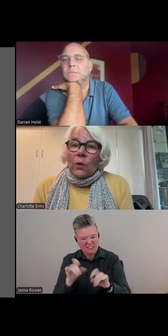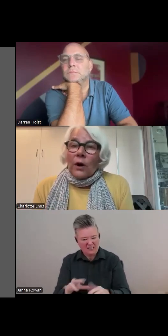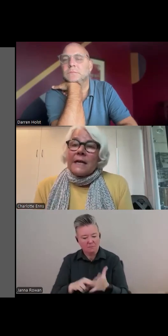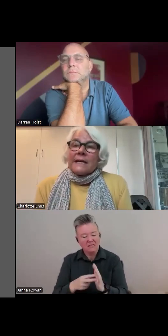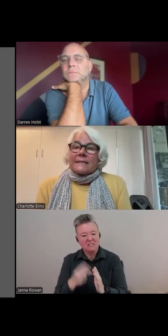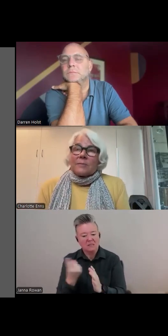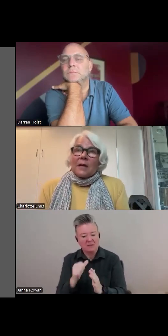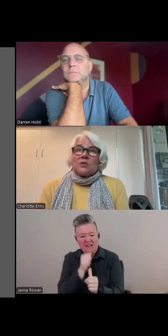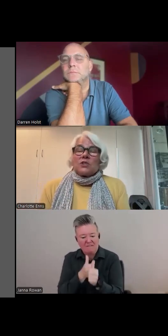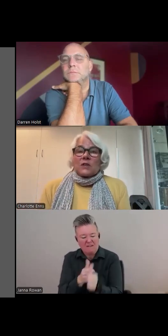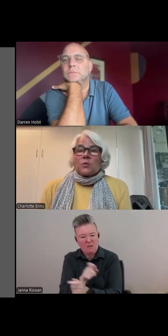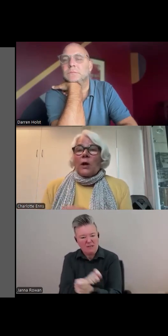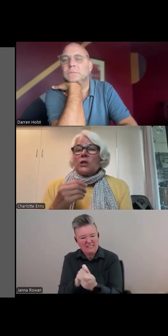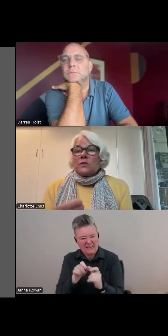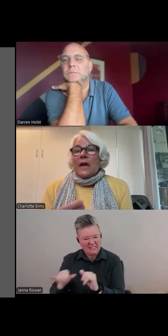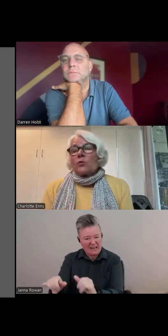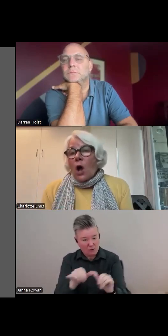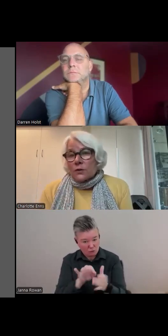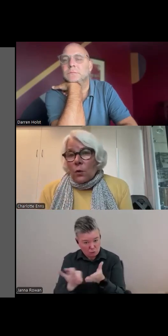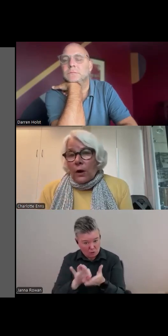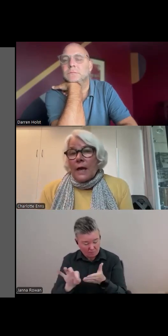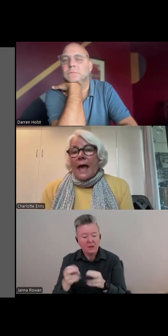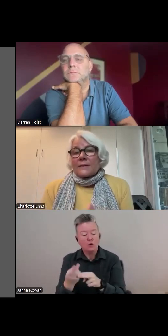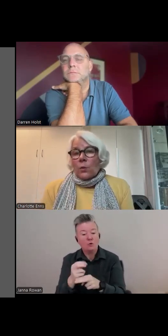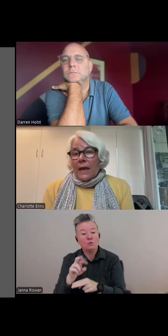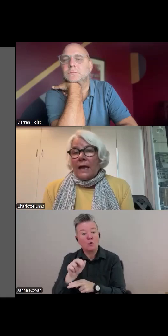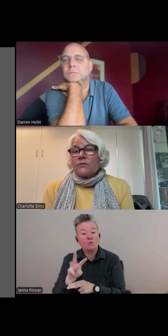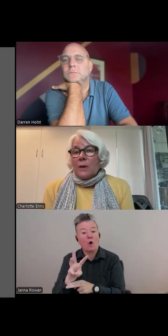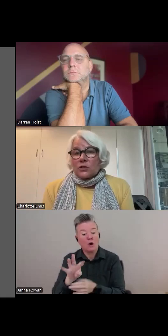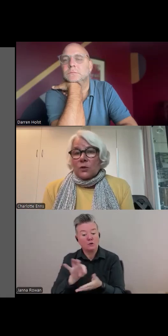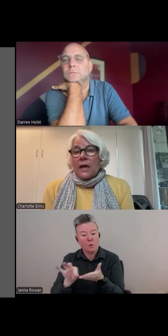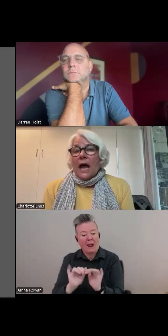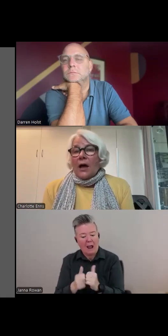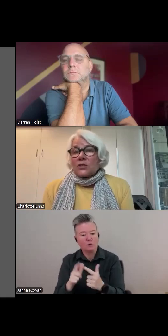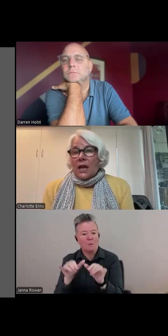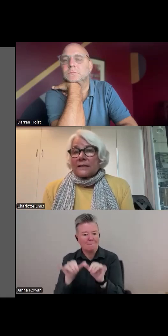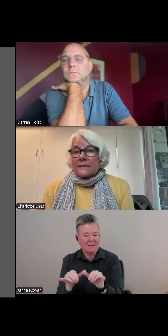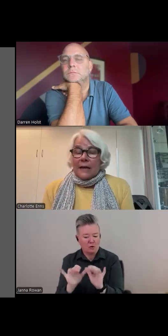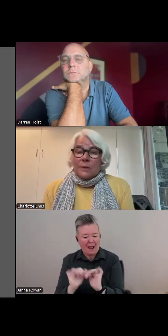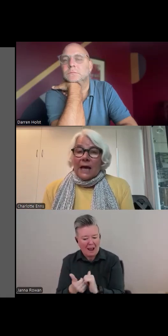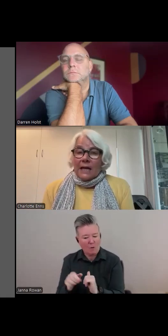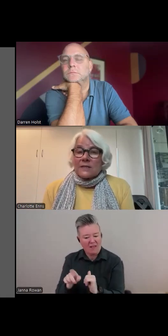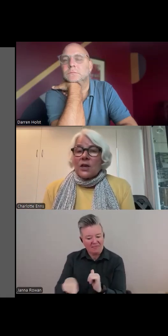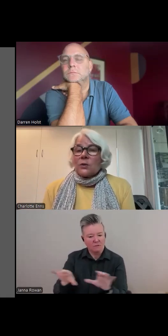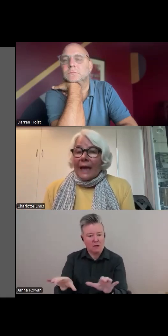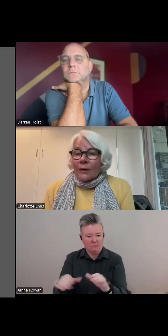the exact standardized score. Sometimes you just want to use that raw score as a way of measuring how the child has done,